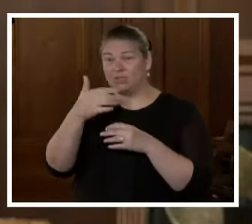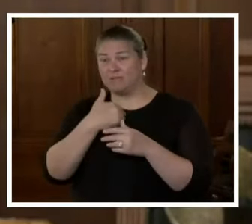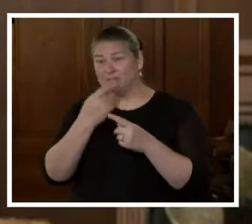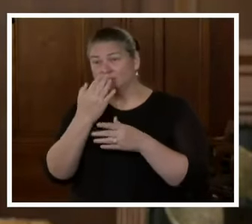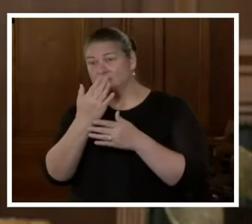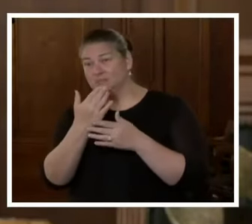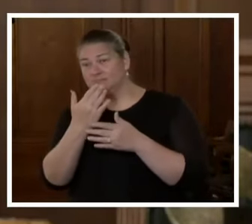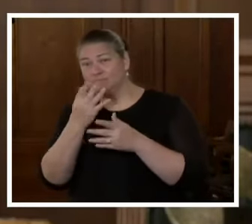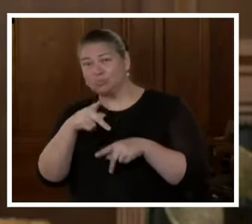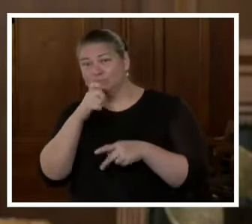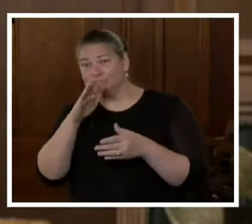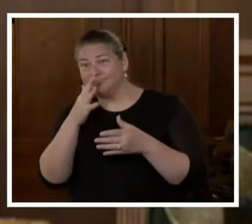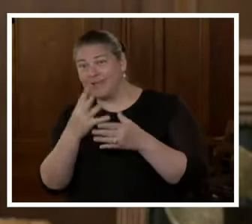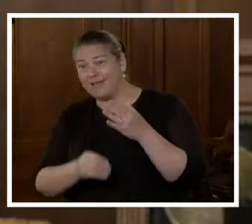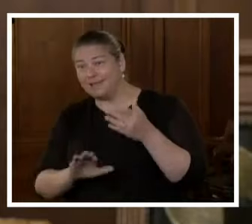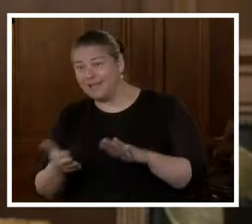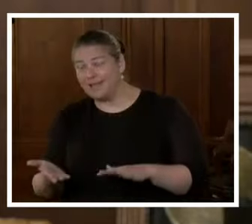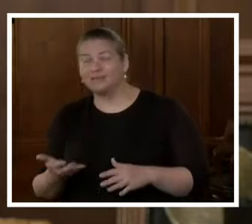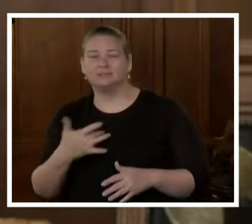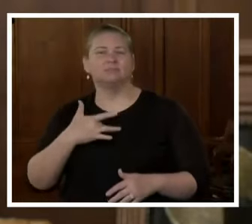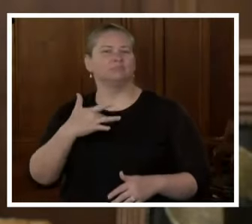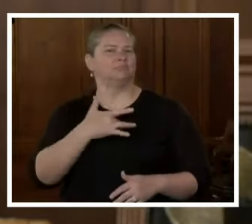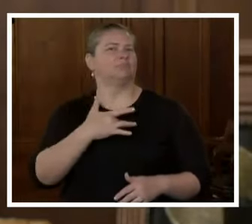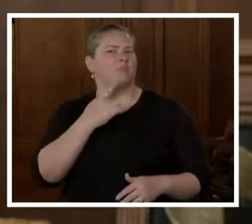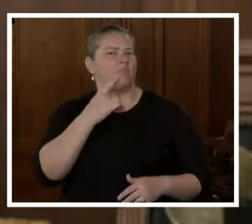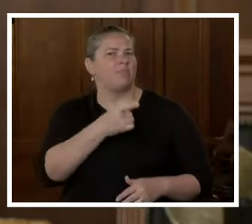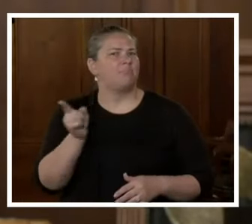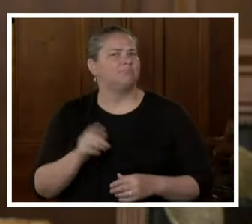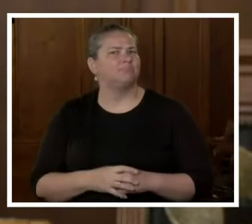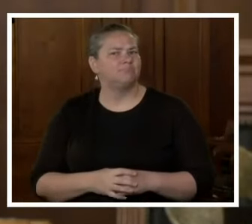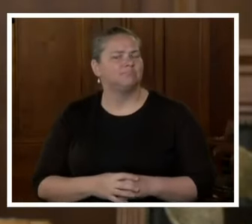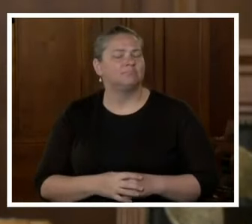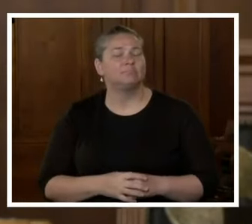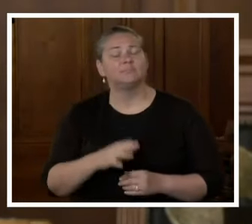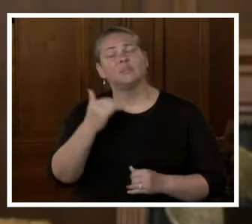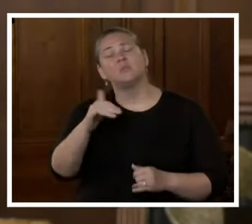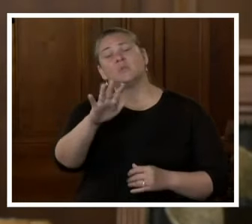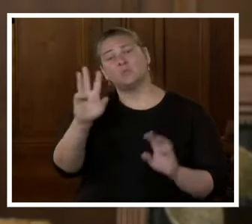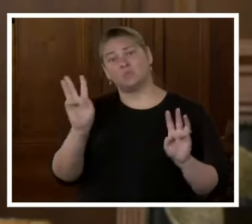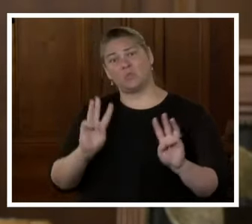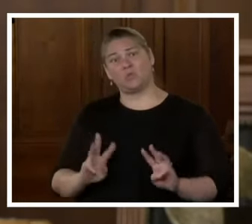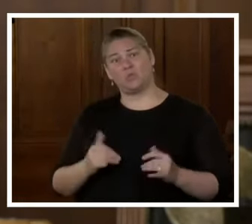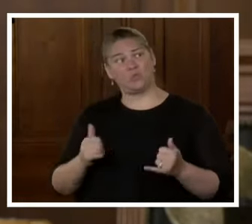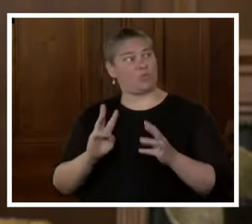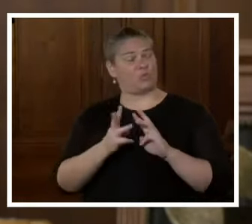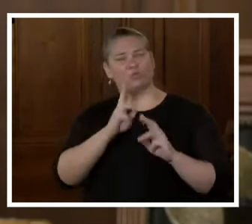SANITIZER. THESE THINGS ARE ABSOLUTELY ESSENTIAL BECAUSE WE HAVE NO PREVENTION, THERE'S NO VACCINE,